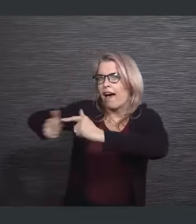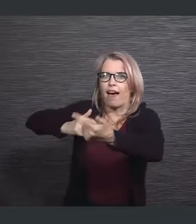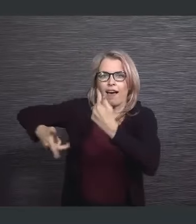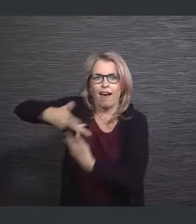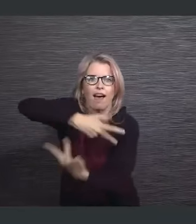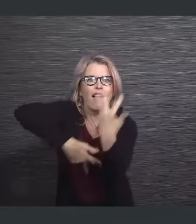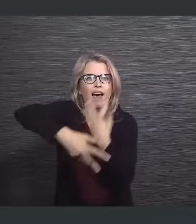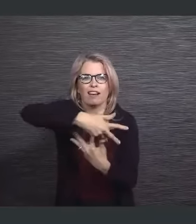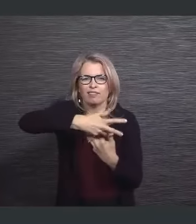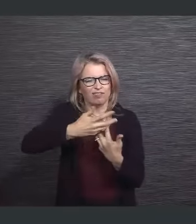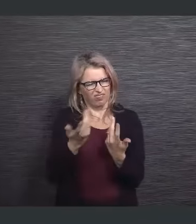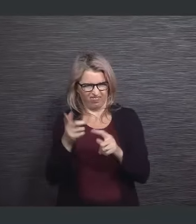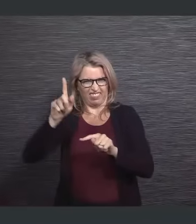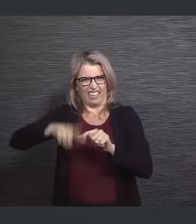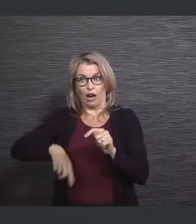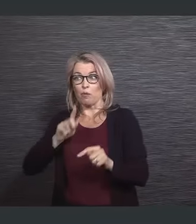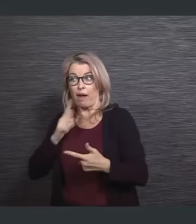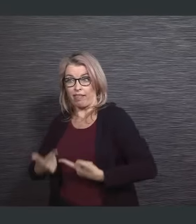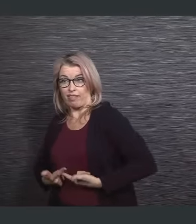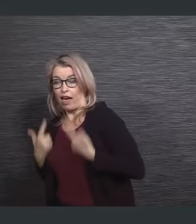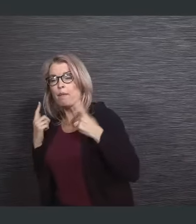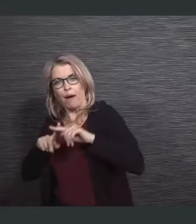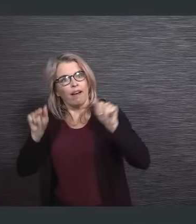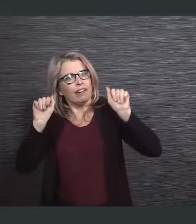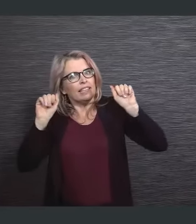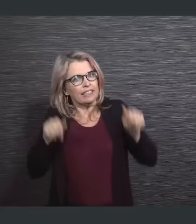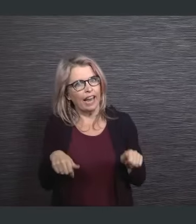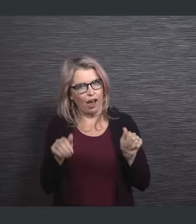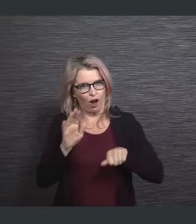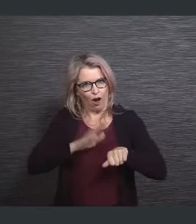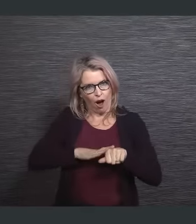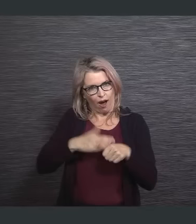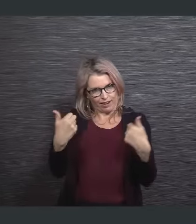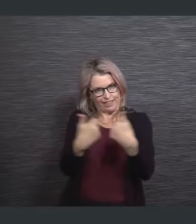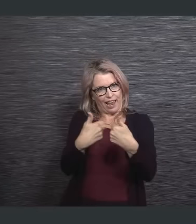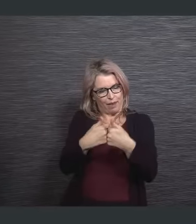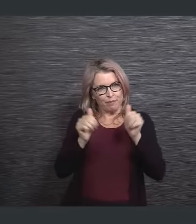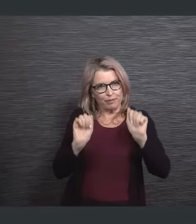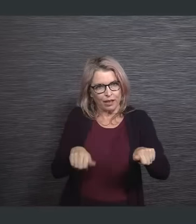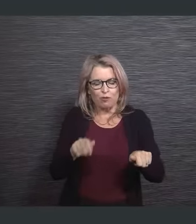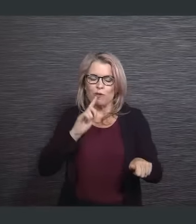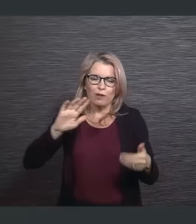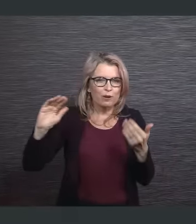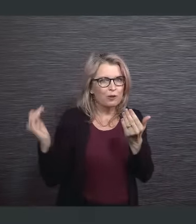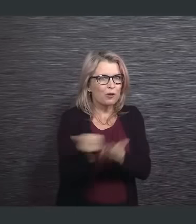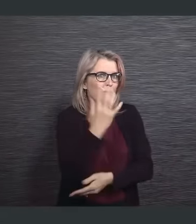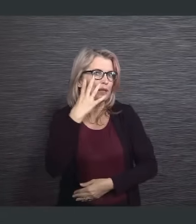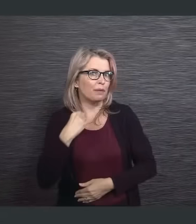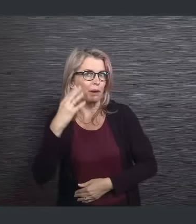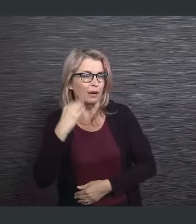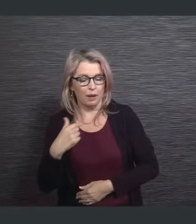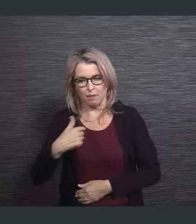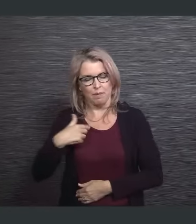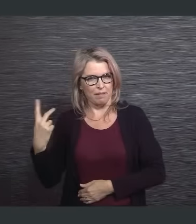that they can't do in real life. It brings a whole new dynamic to the experience. Me and my team are always thinking